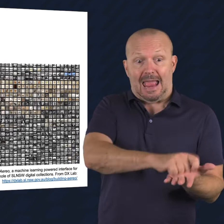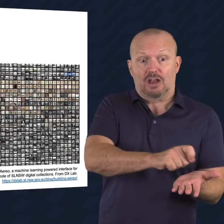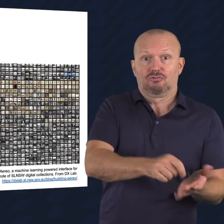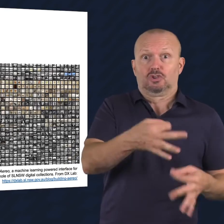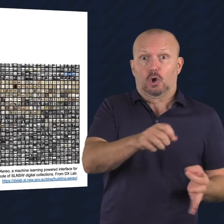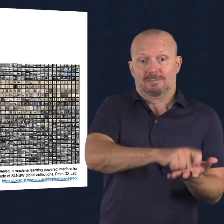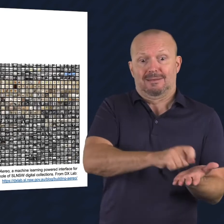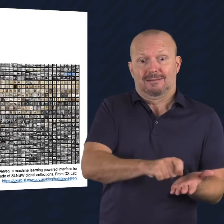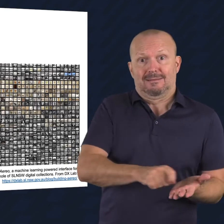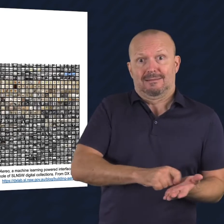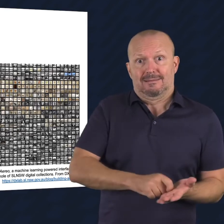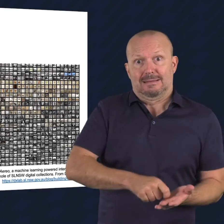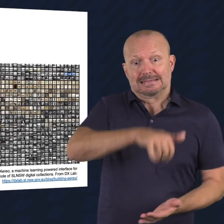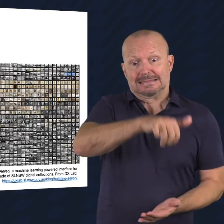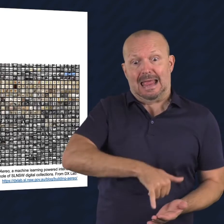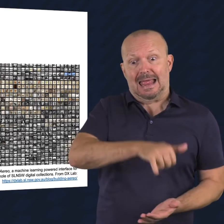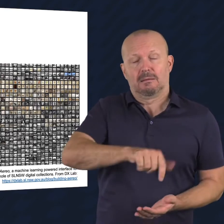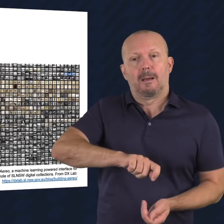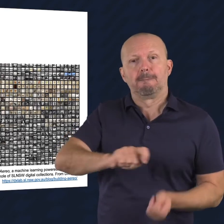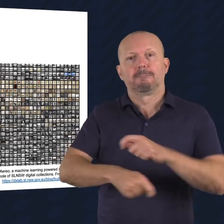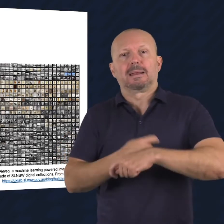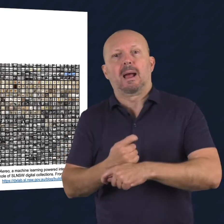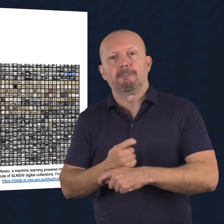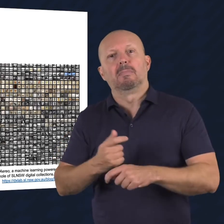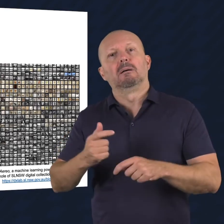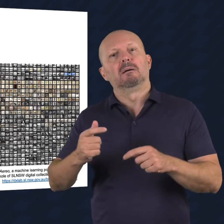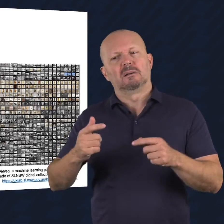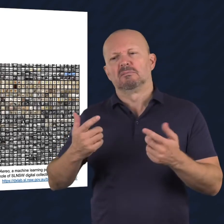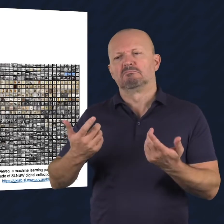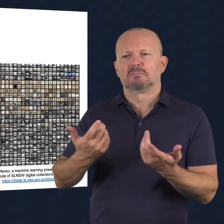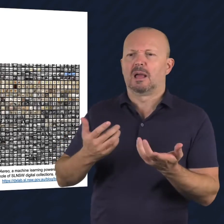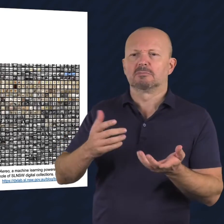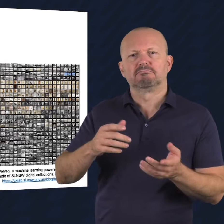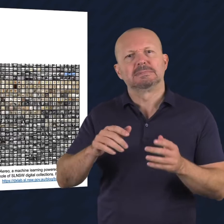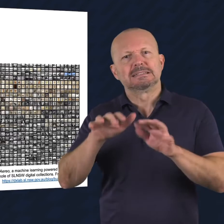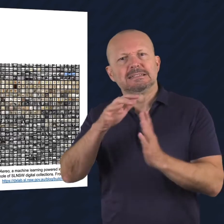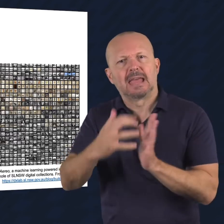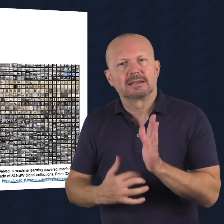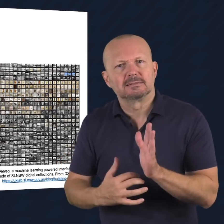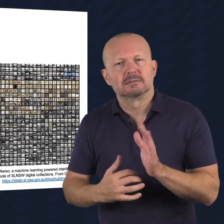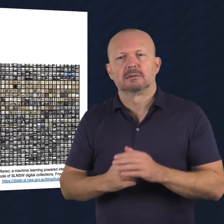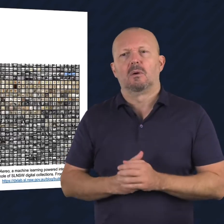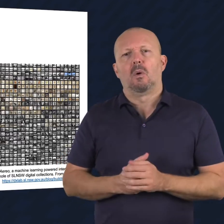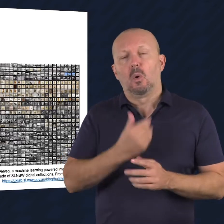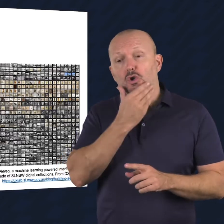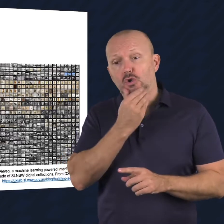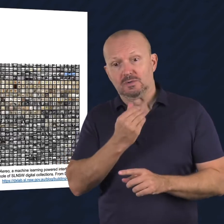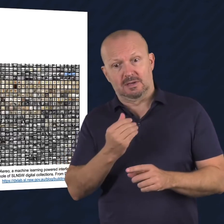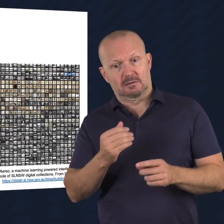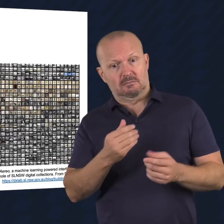into full text or structured data, making structured data accessible in computationally useful formats,